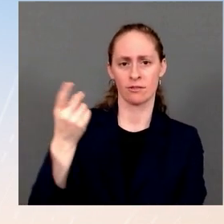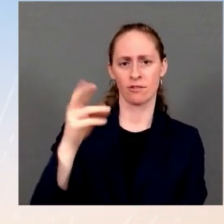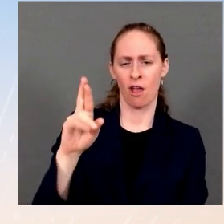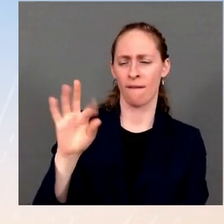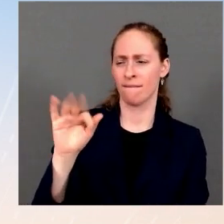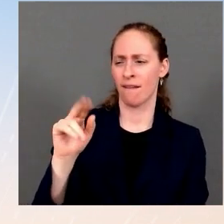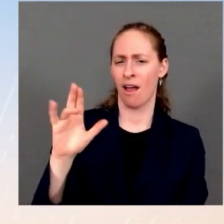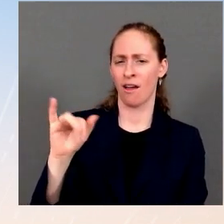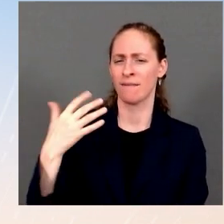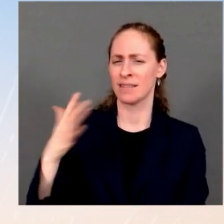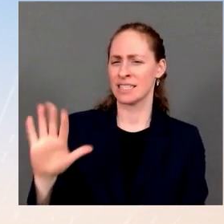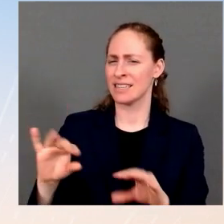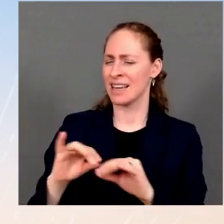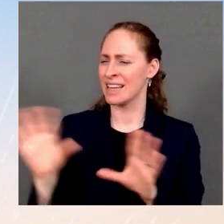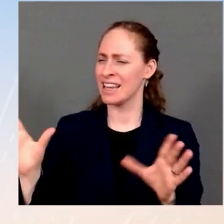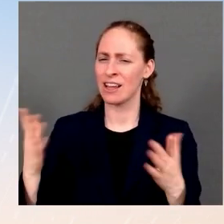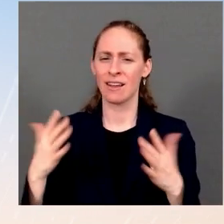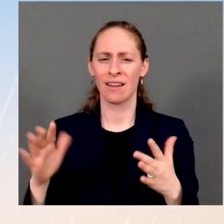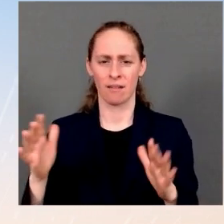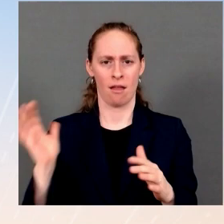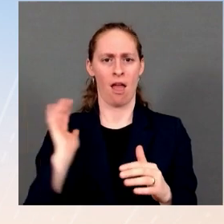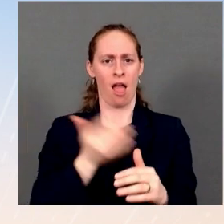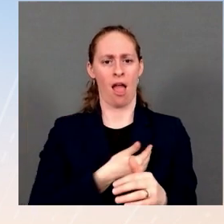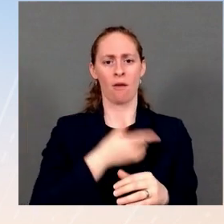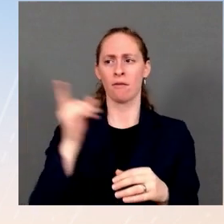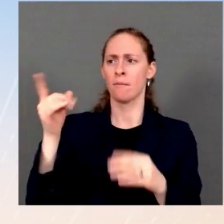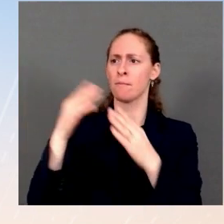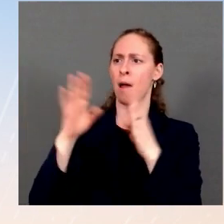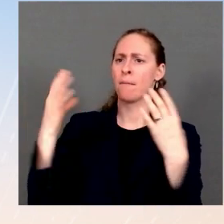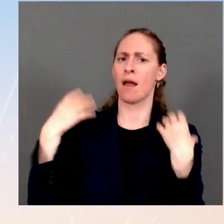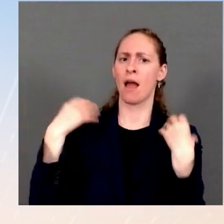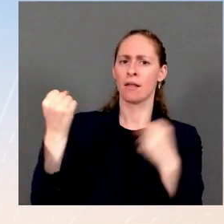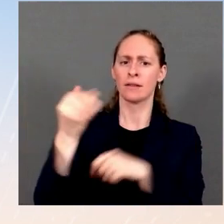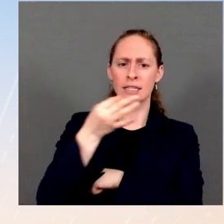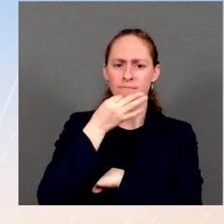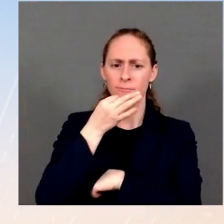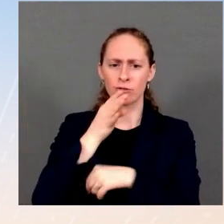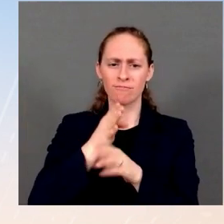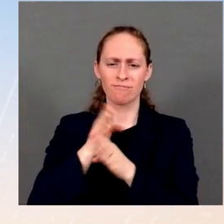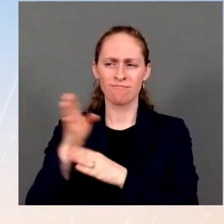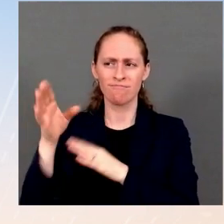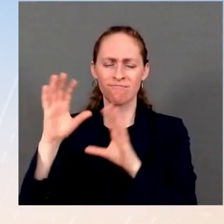We know what works, and we're going to continue to do what works, which is making sure that, you know,